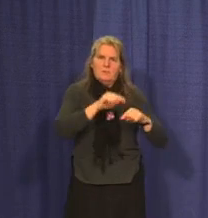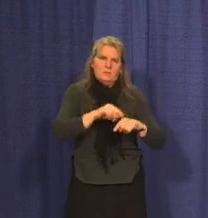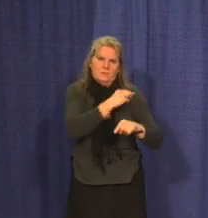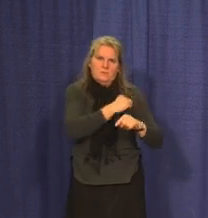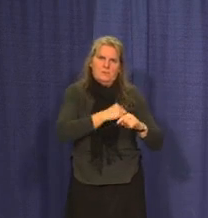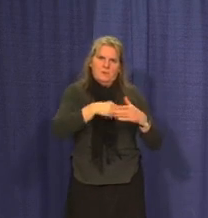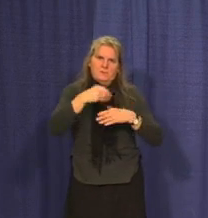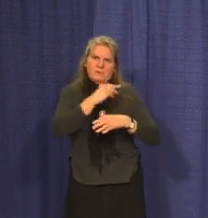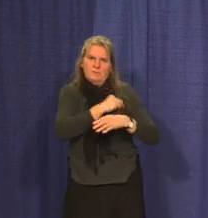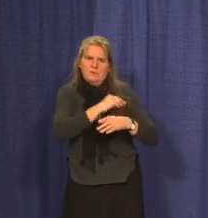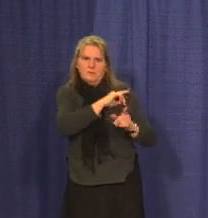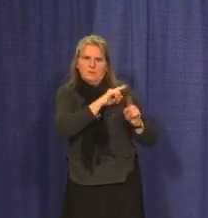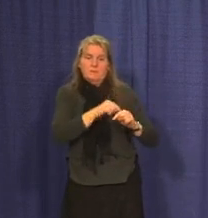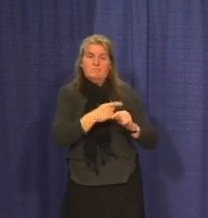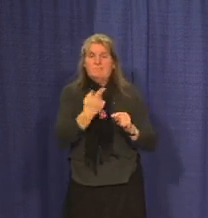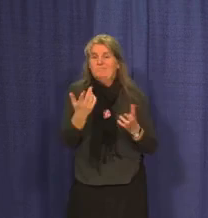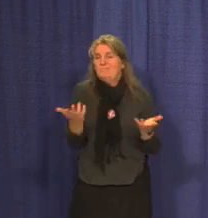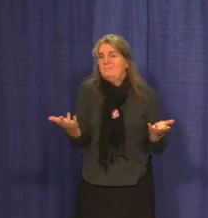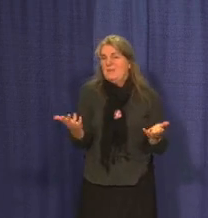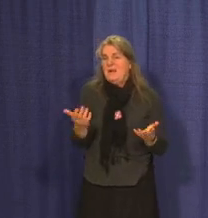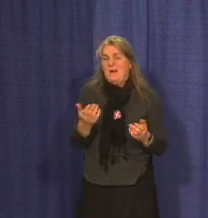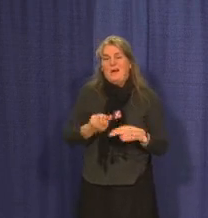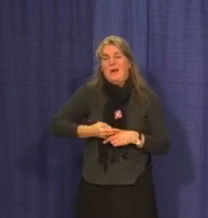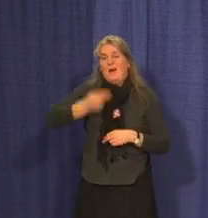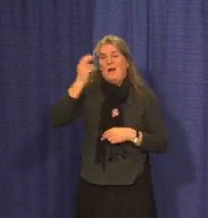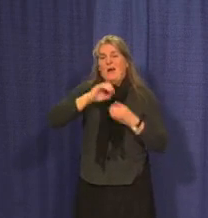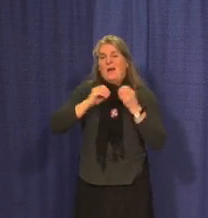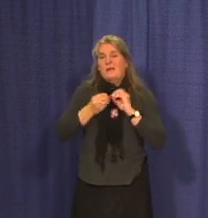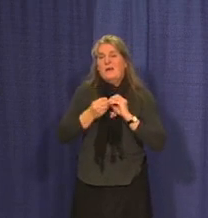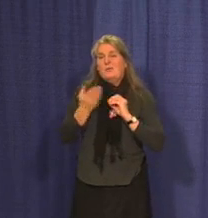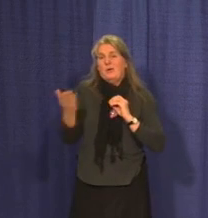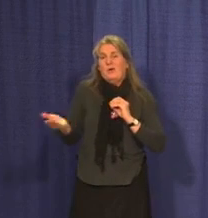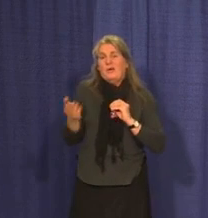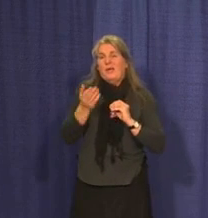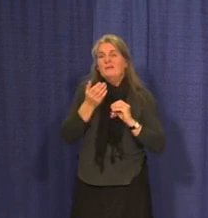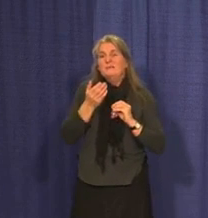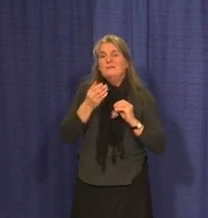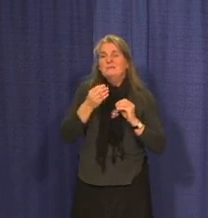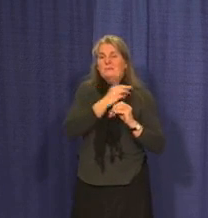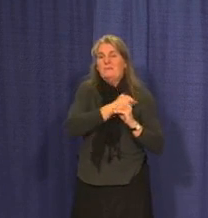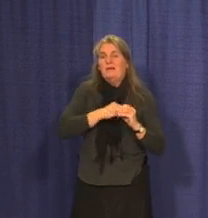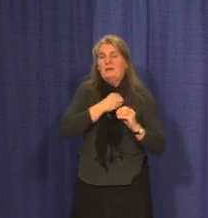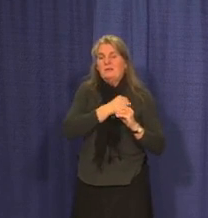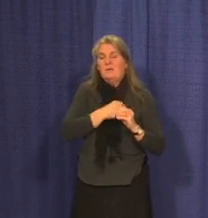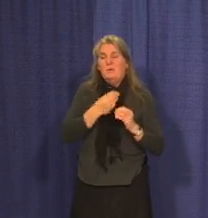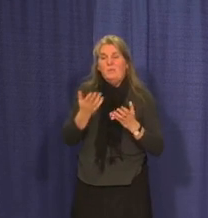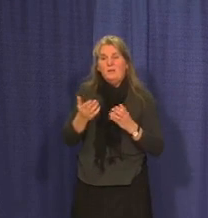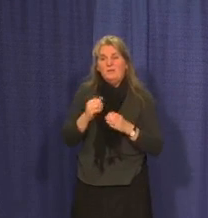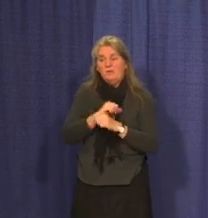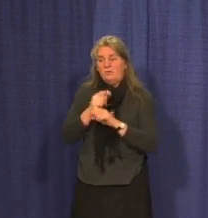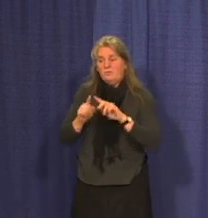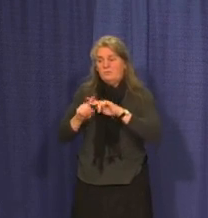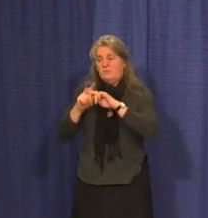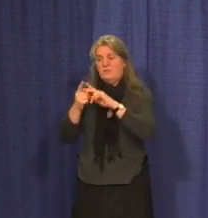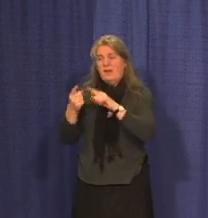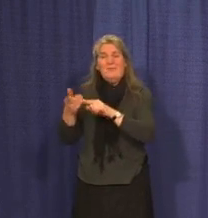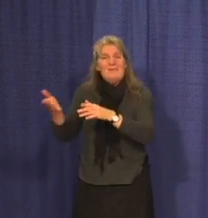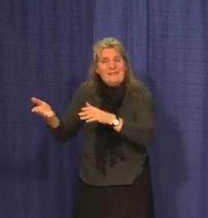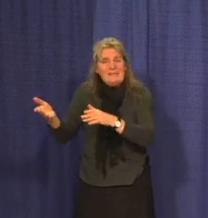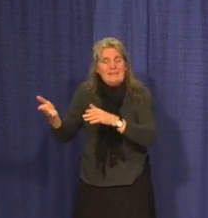coming into the province from outside. Now they have the highest per capita rate in the country.